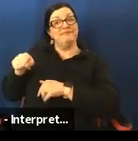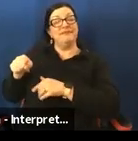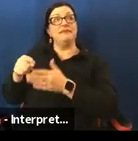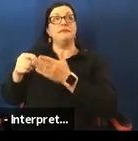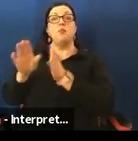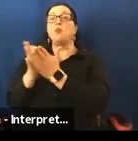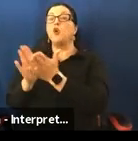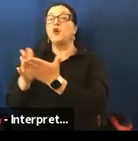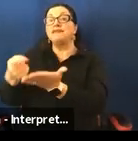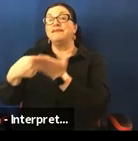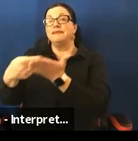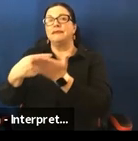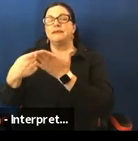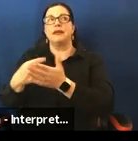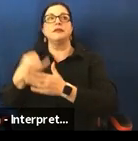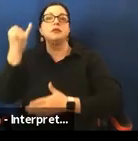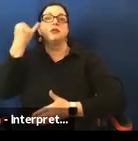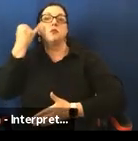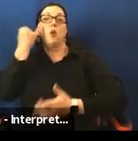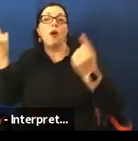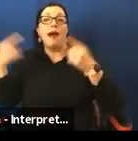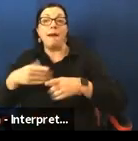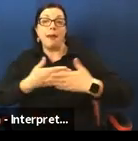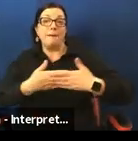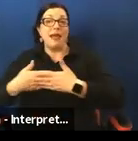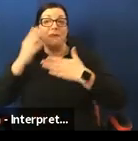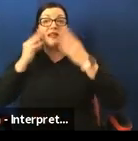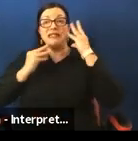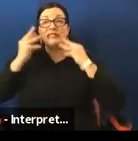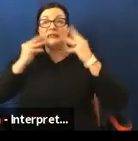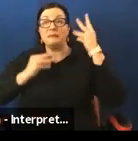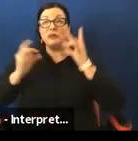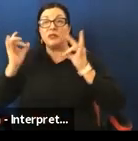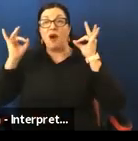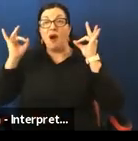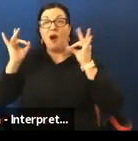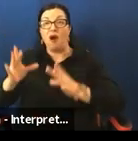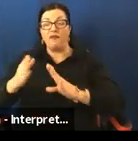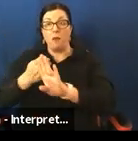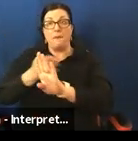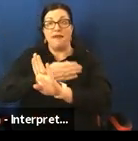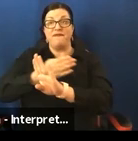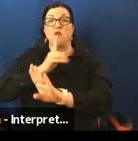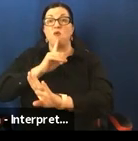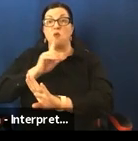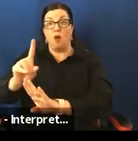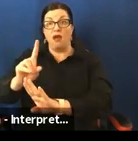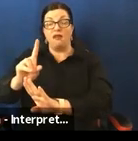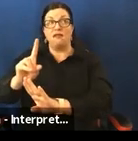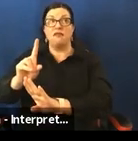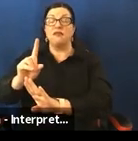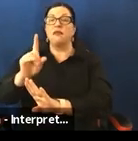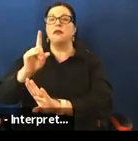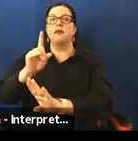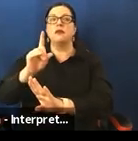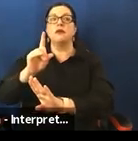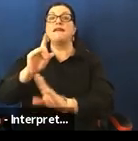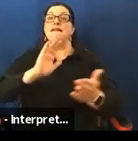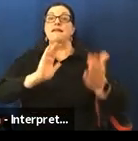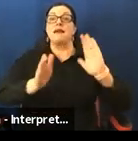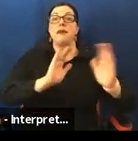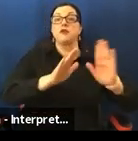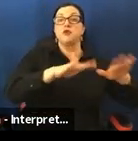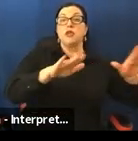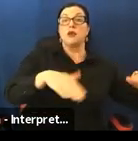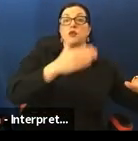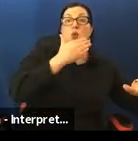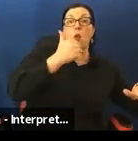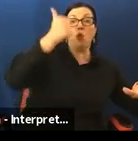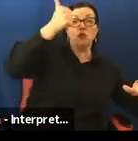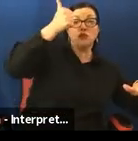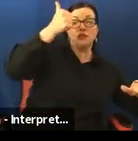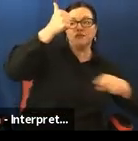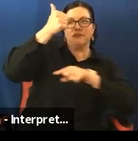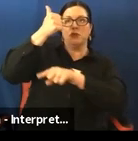Jason Williams: The amount of services and support that that child will need, will be 10 to 20 times more than a child experiencing abuse or trauma.